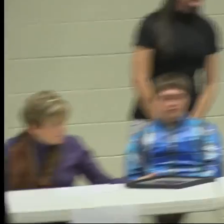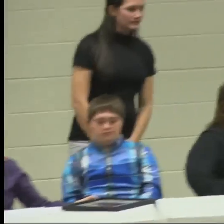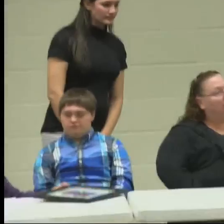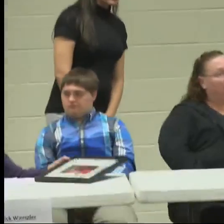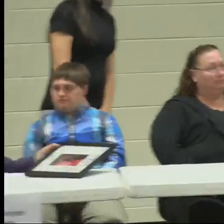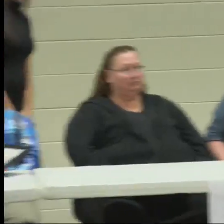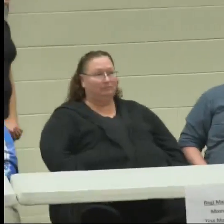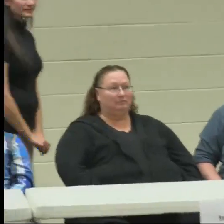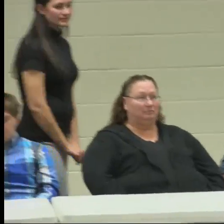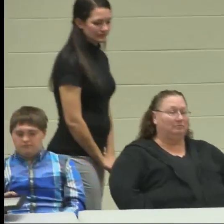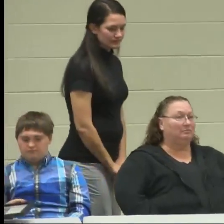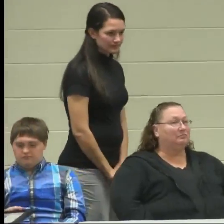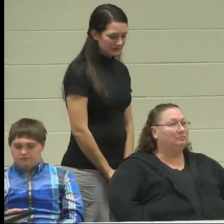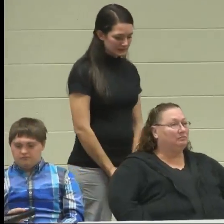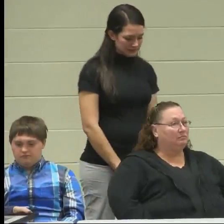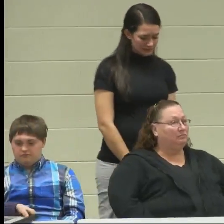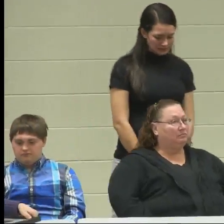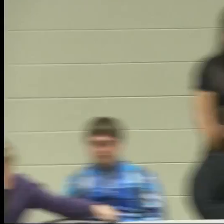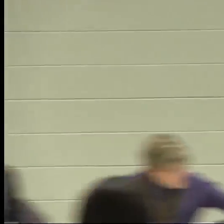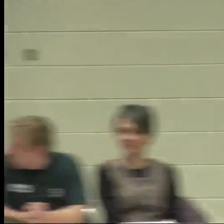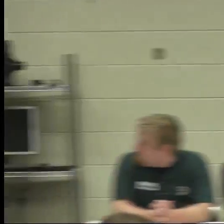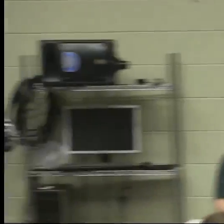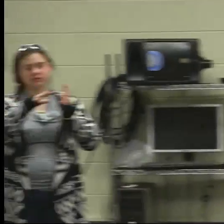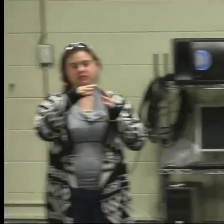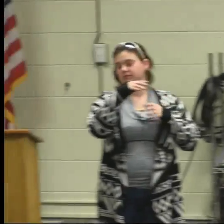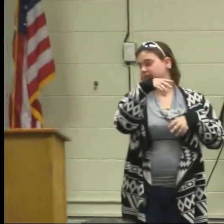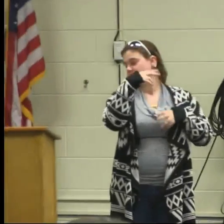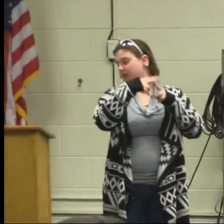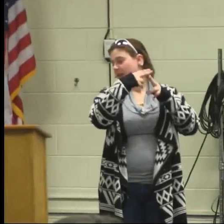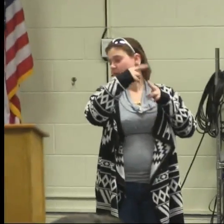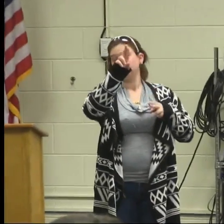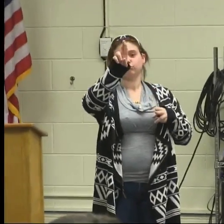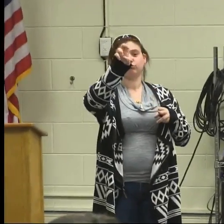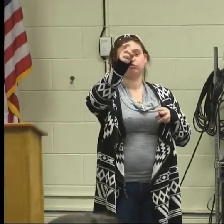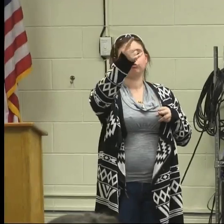Ok, the next parent and student group